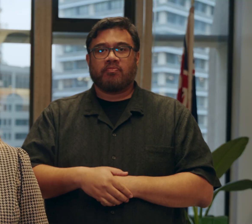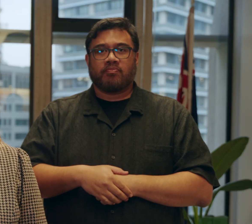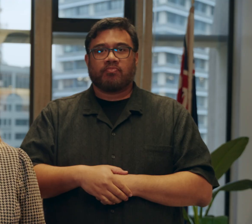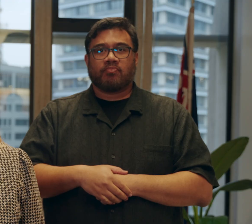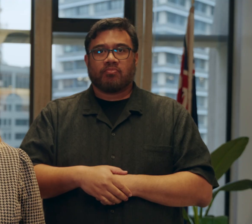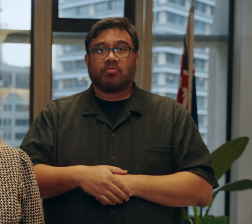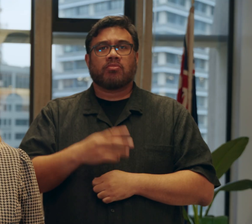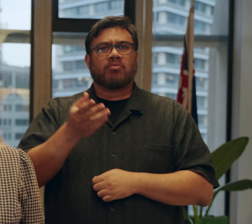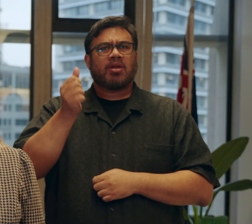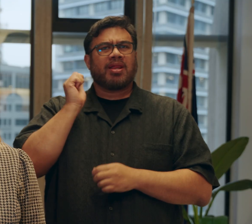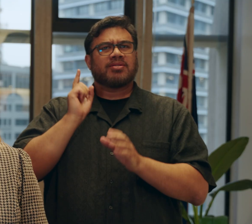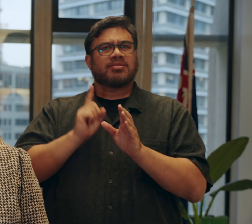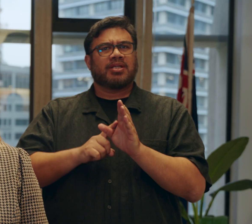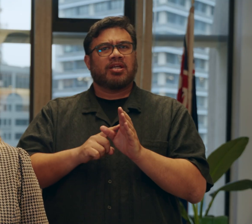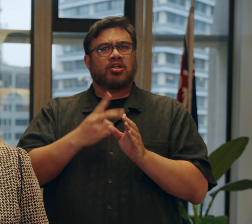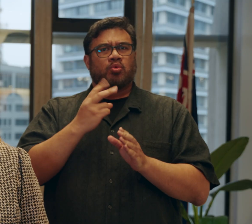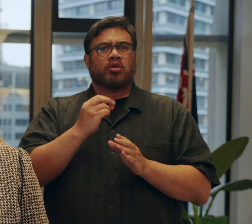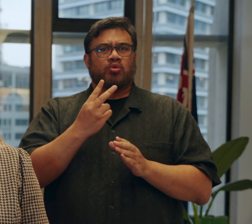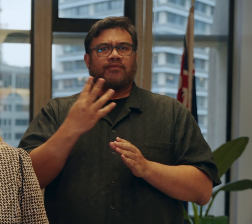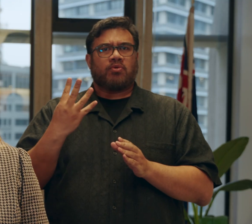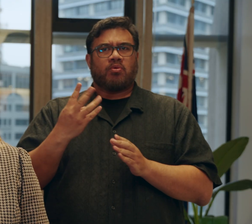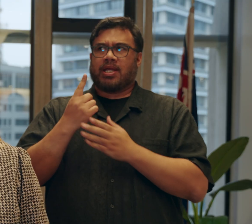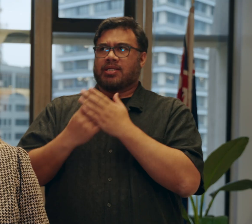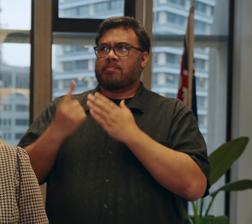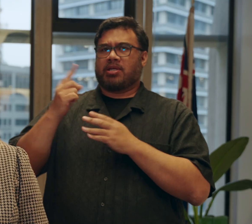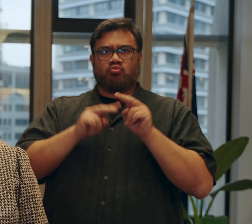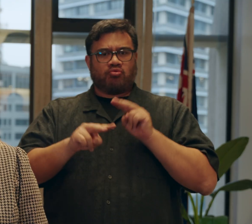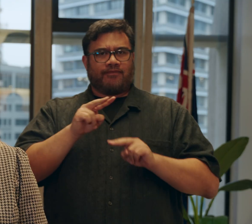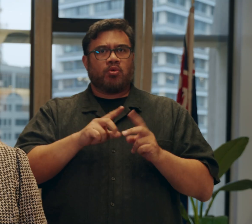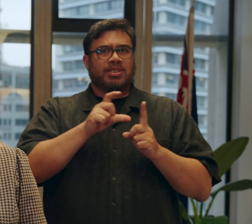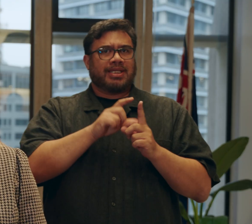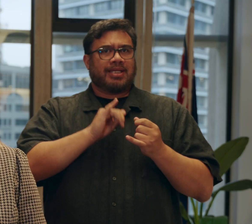Following on from the 2024 independent review of DSS,